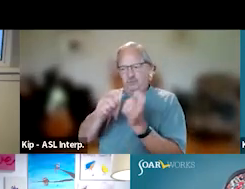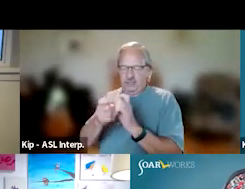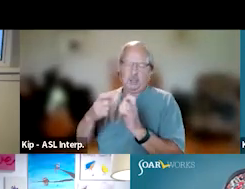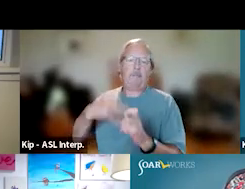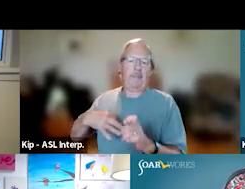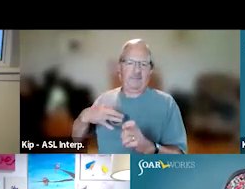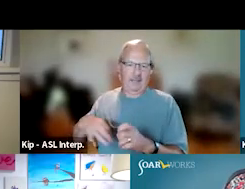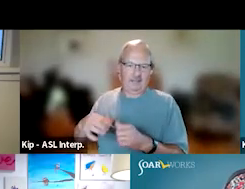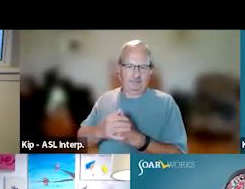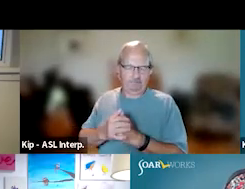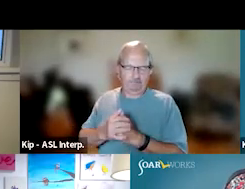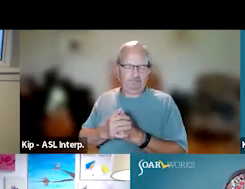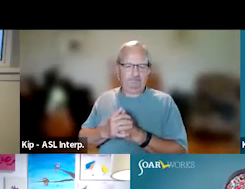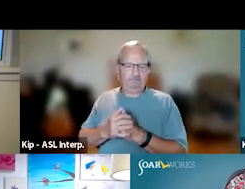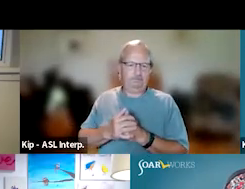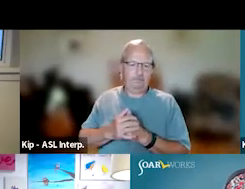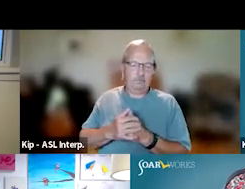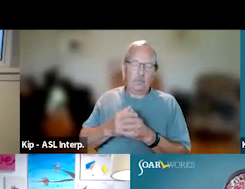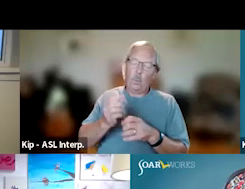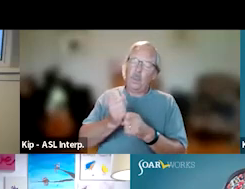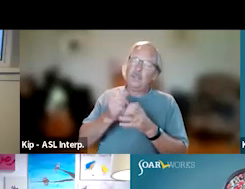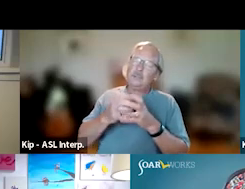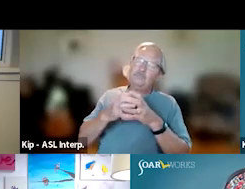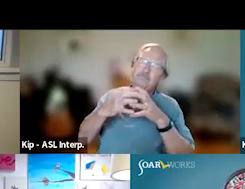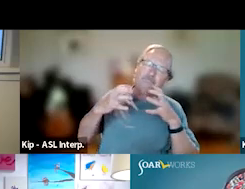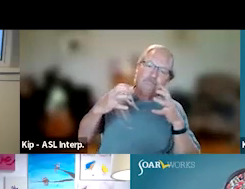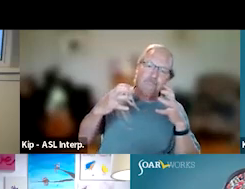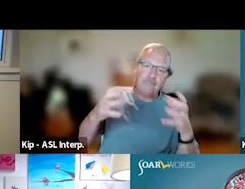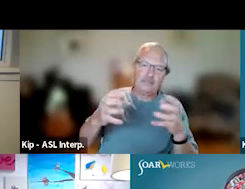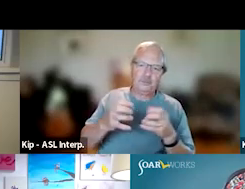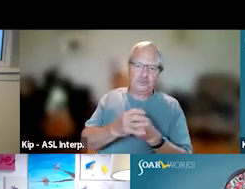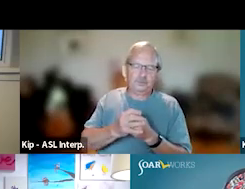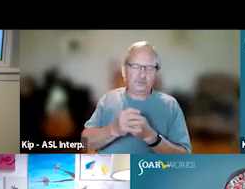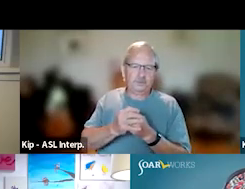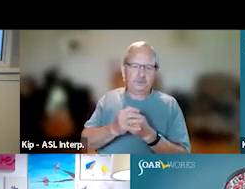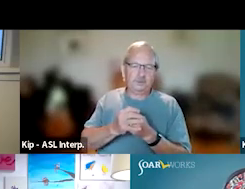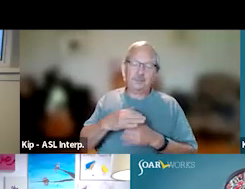We get so much joy out of hearing success stories